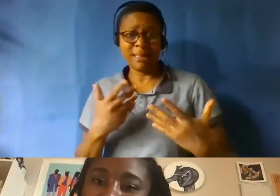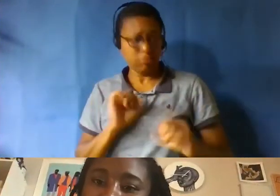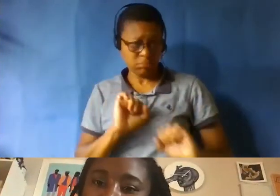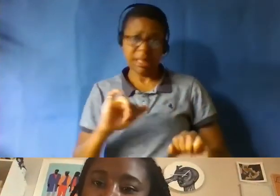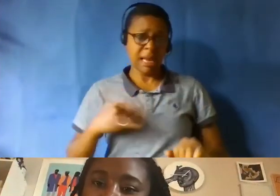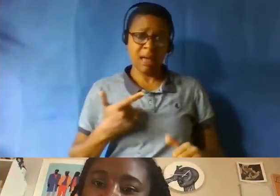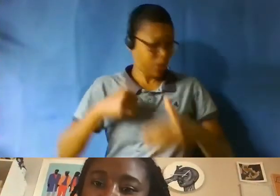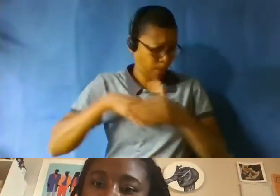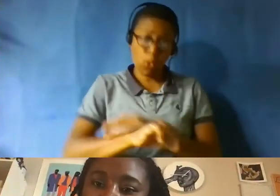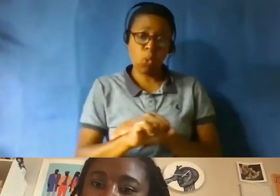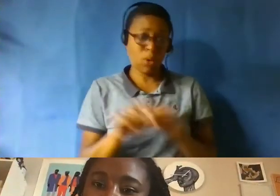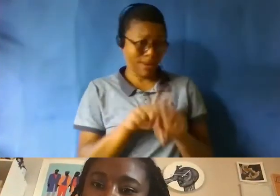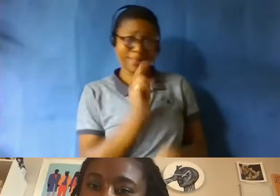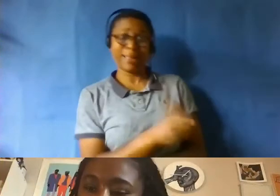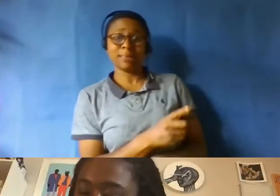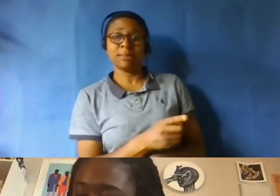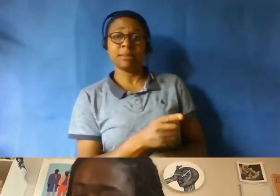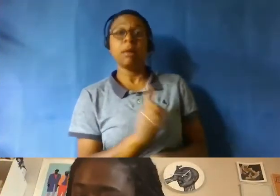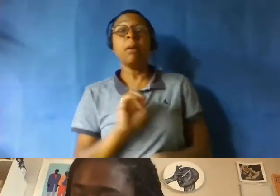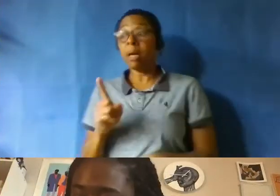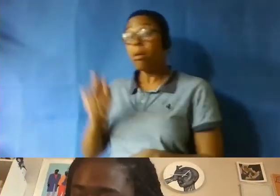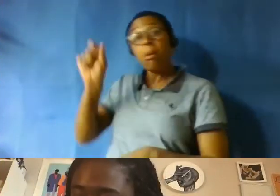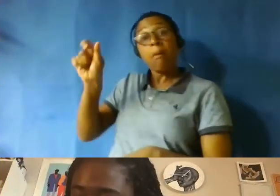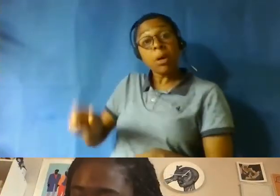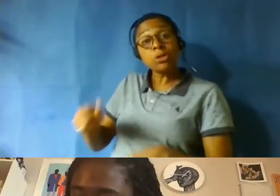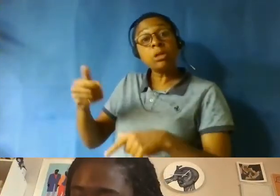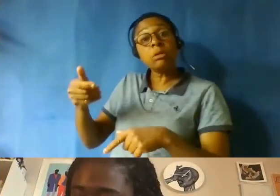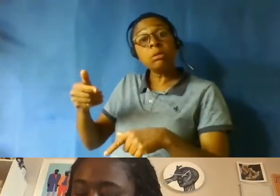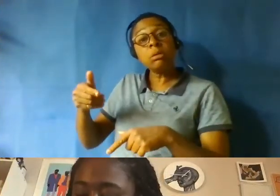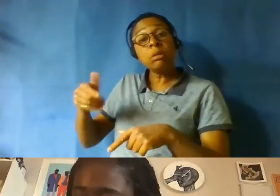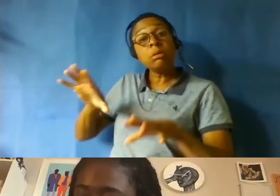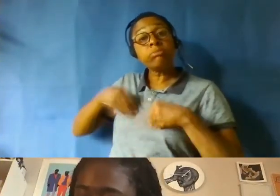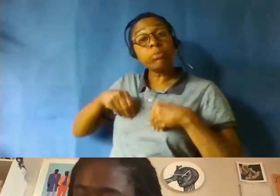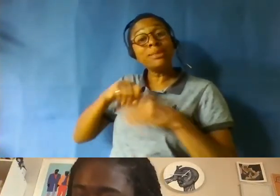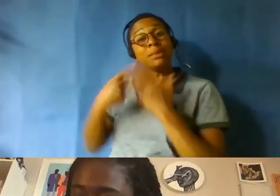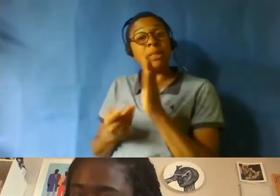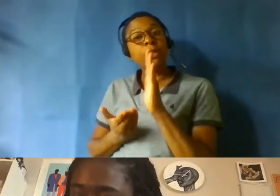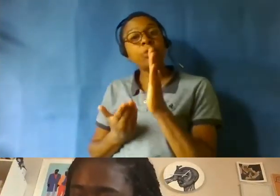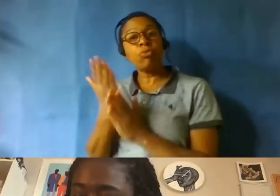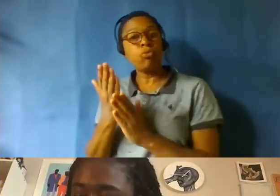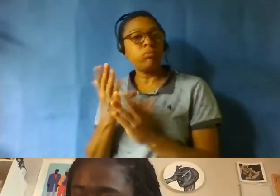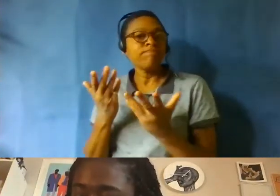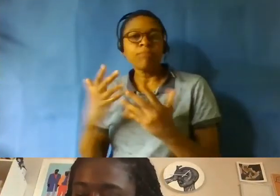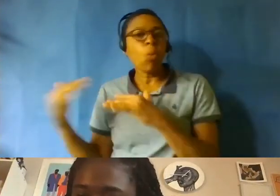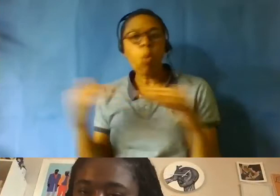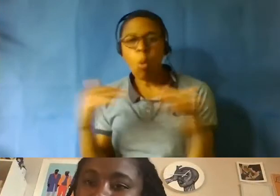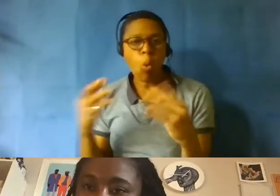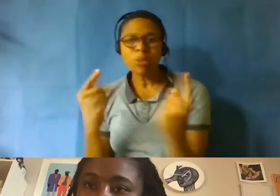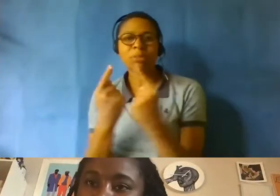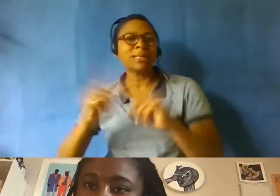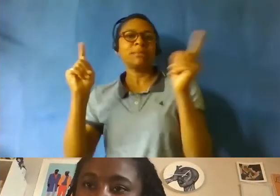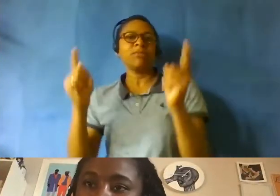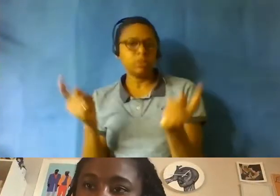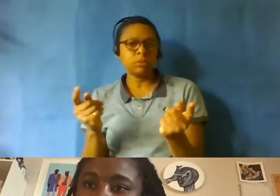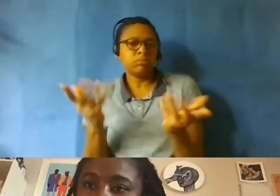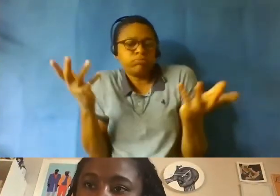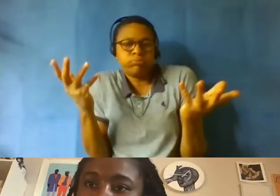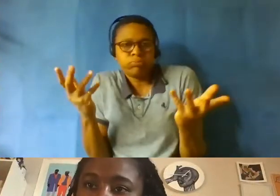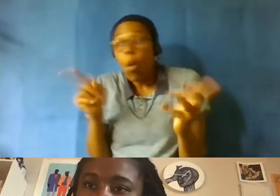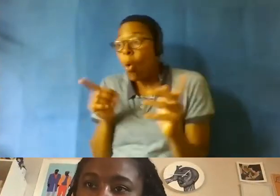but that that can't be kind of paralyzed and the same kind of way you know in a